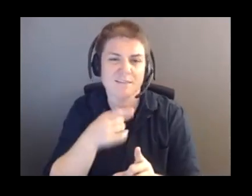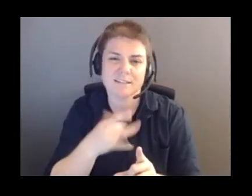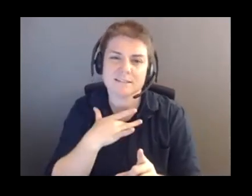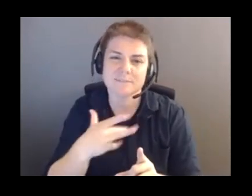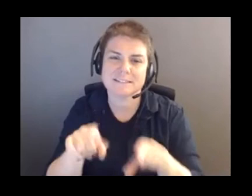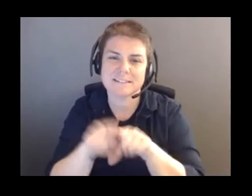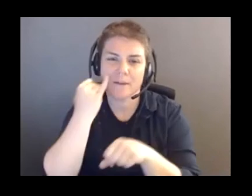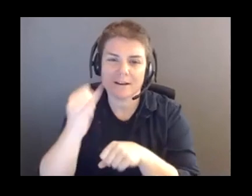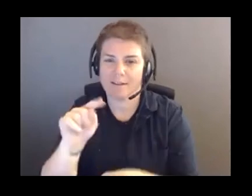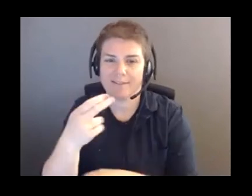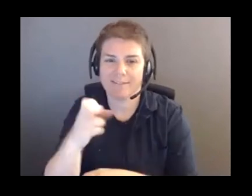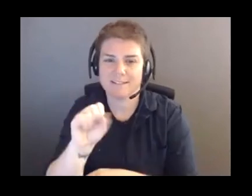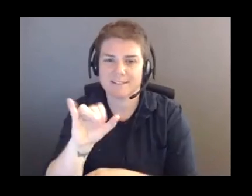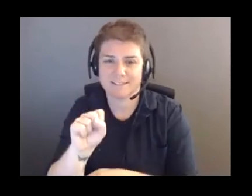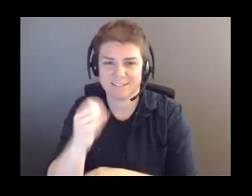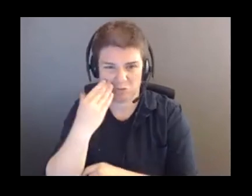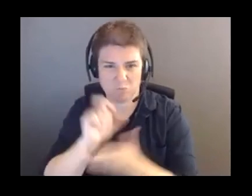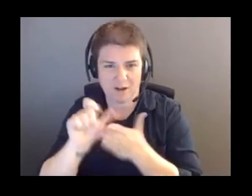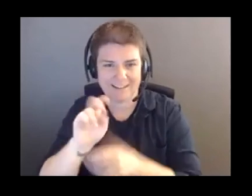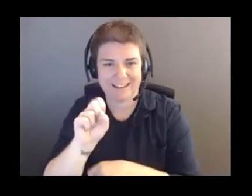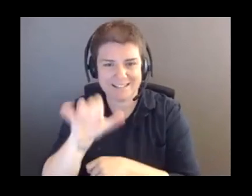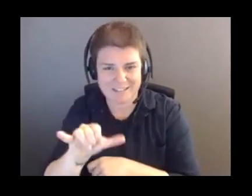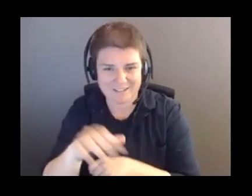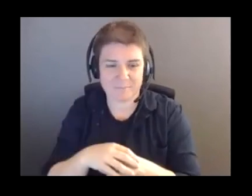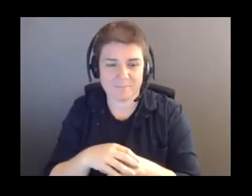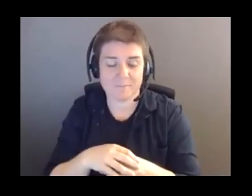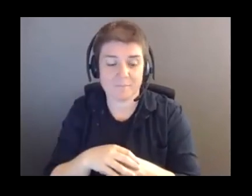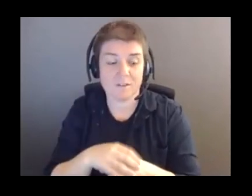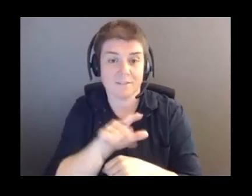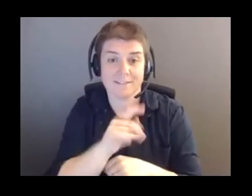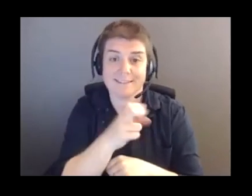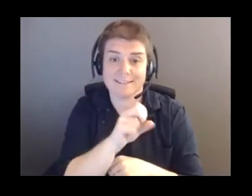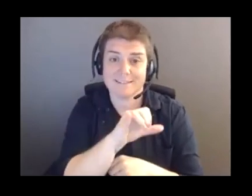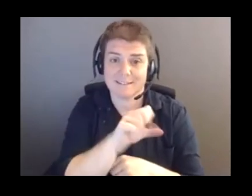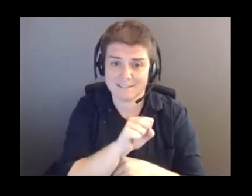statement of an essay. The rest of the application should support how the proposed project will